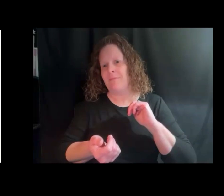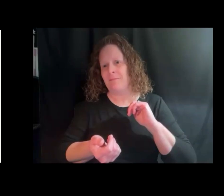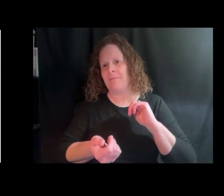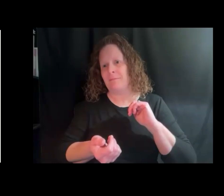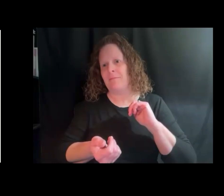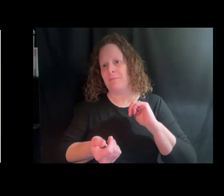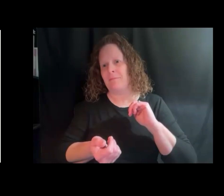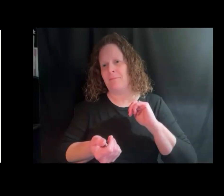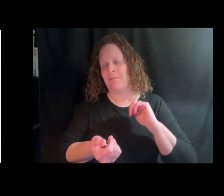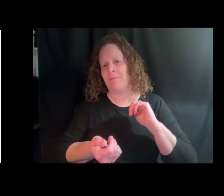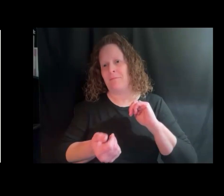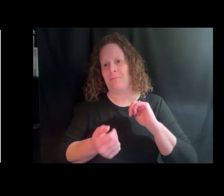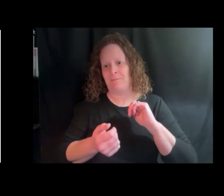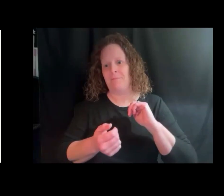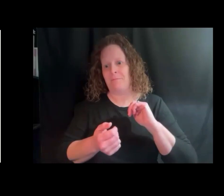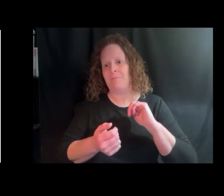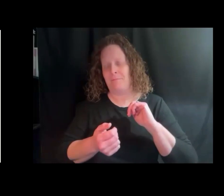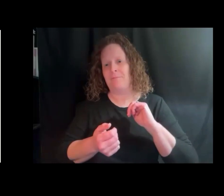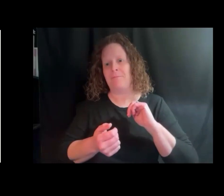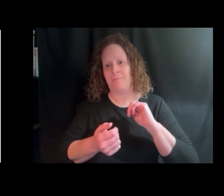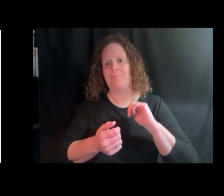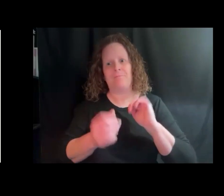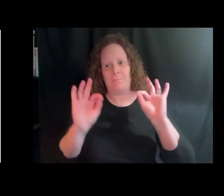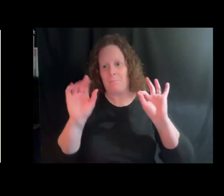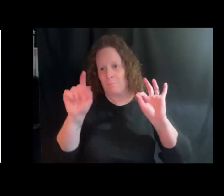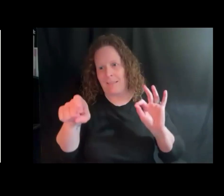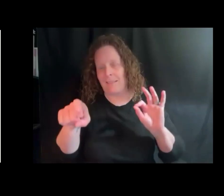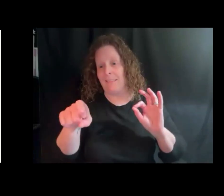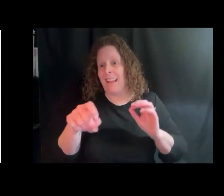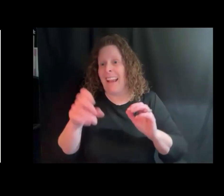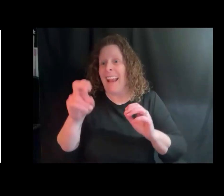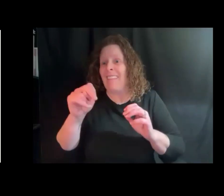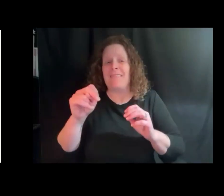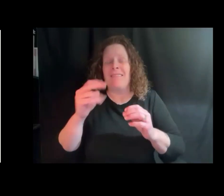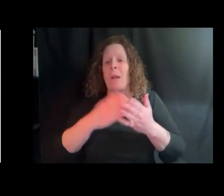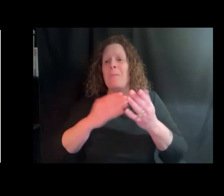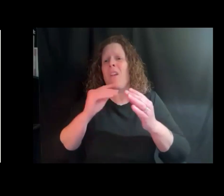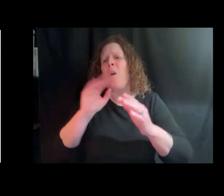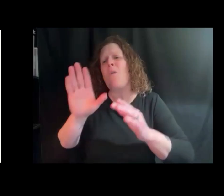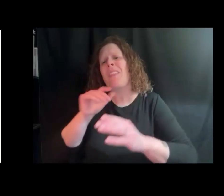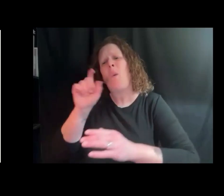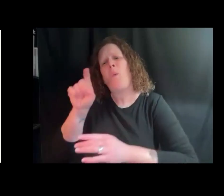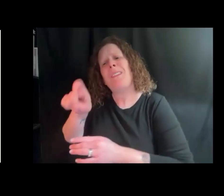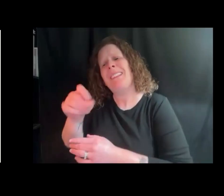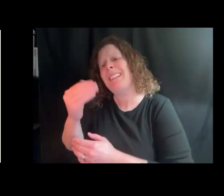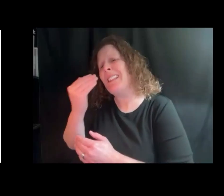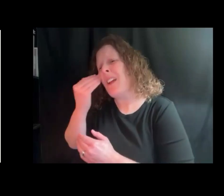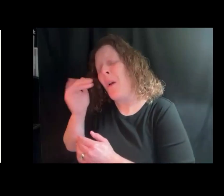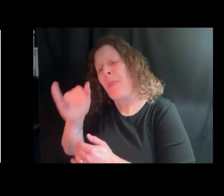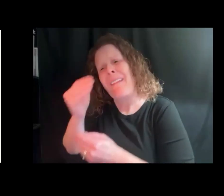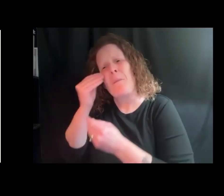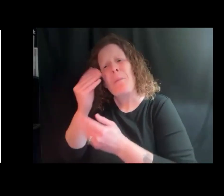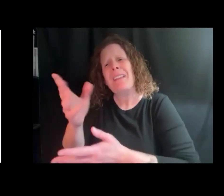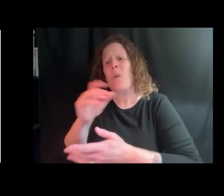right to have access as well. So if something is like well